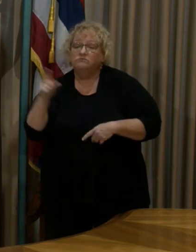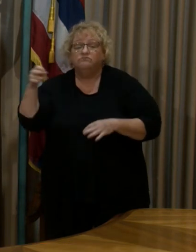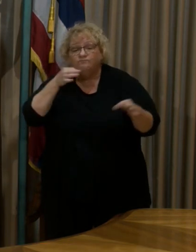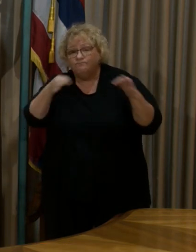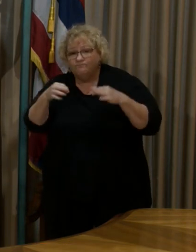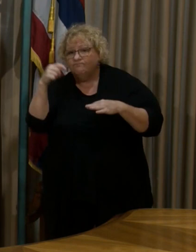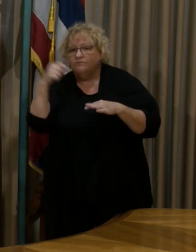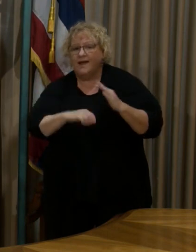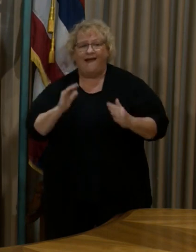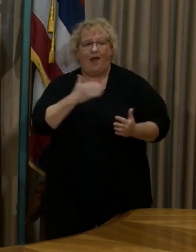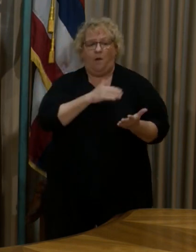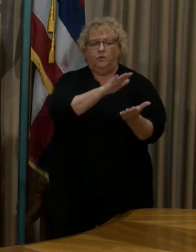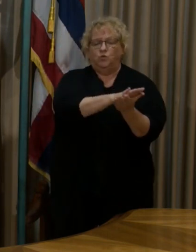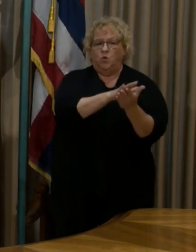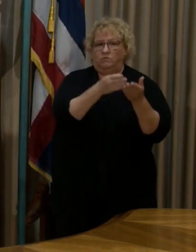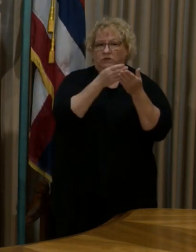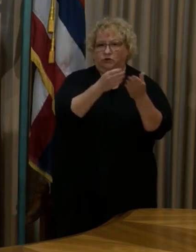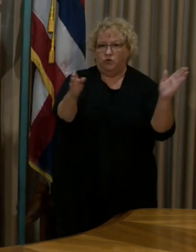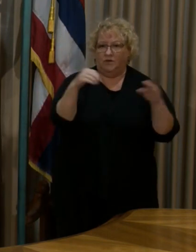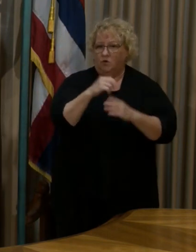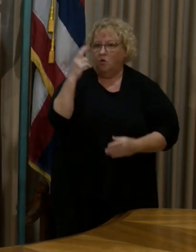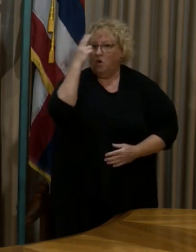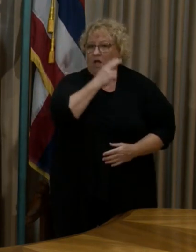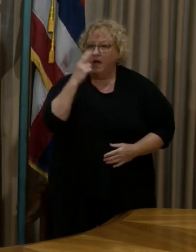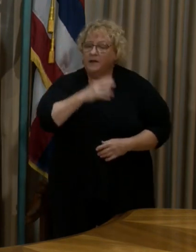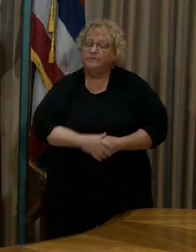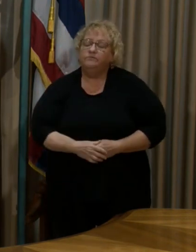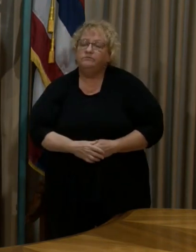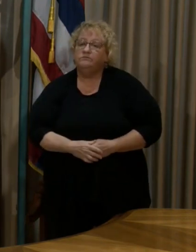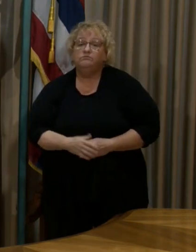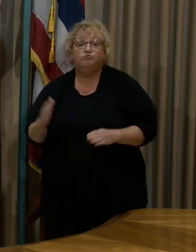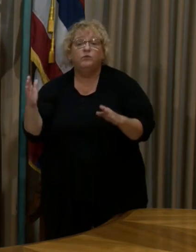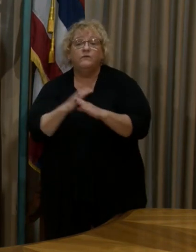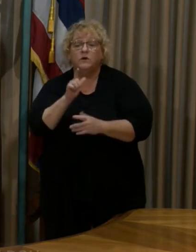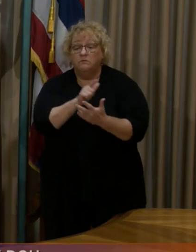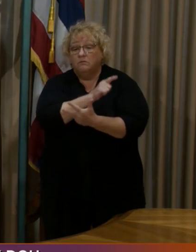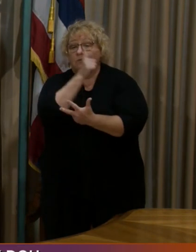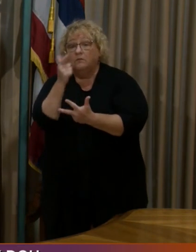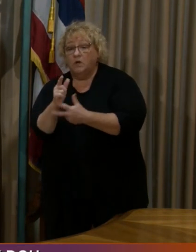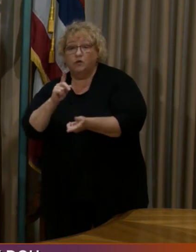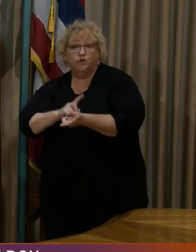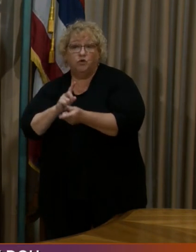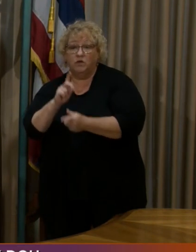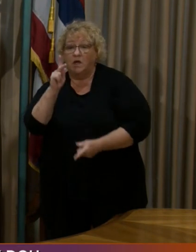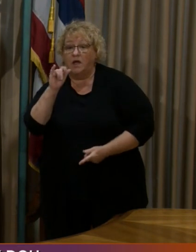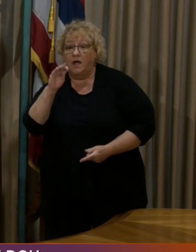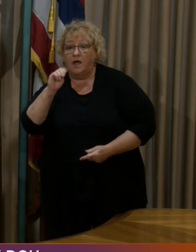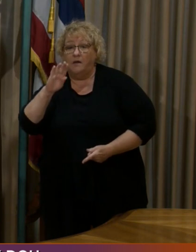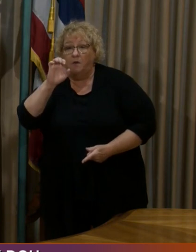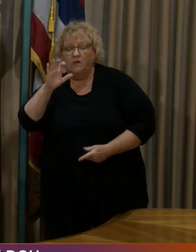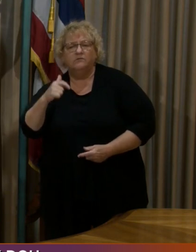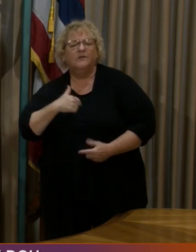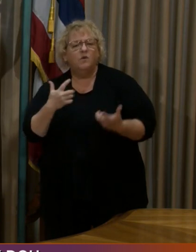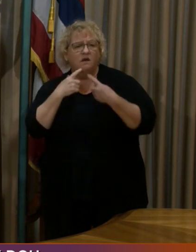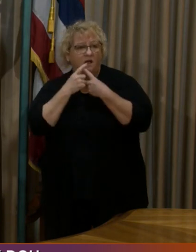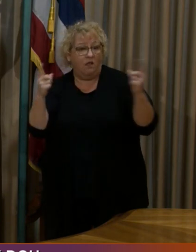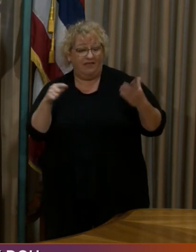SUPERINTENDENT OF SCHOOLS WHO TALK ABOUT WHAT IT MEANS FOR OUR PUBLIC SCHOOLS. BEFORE I TURN IT OVER TO DR.